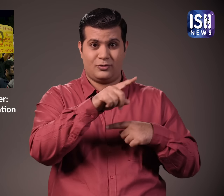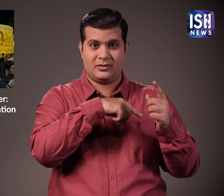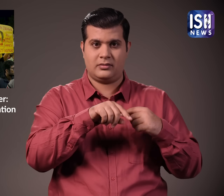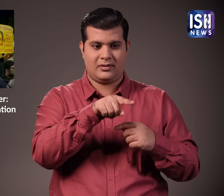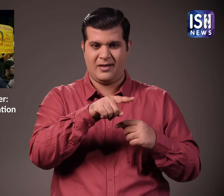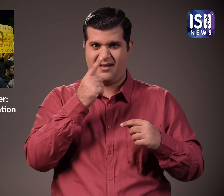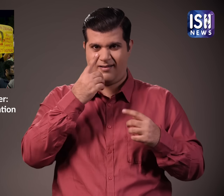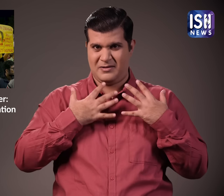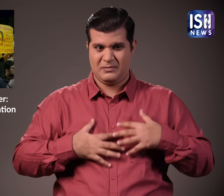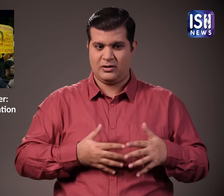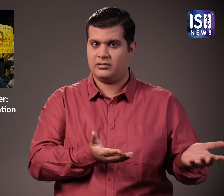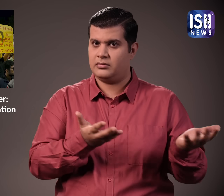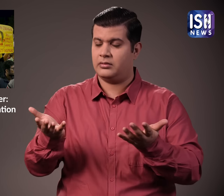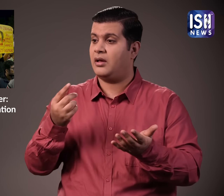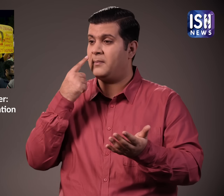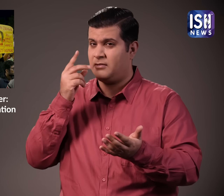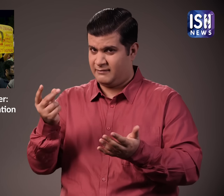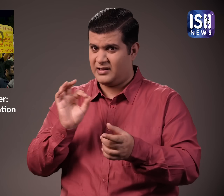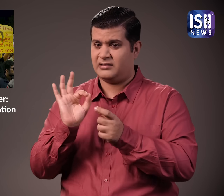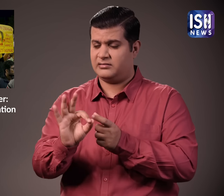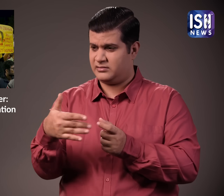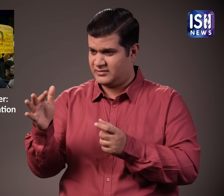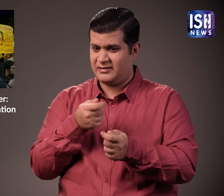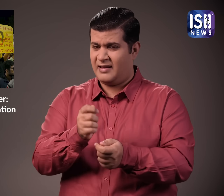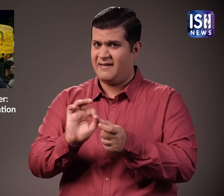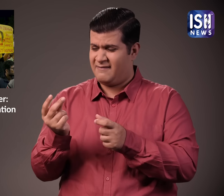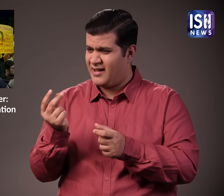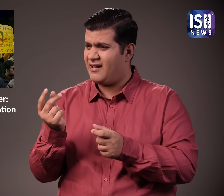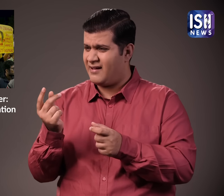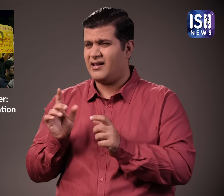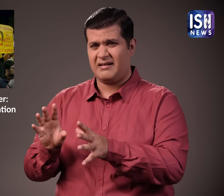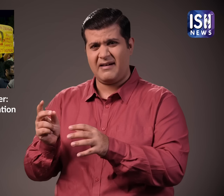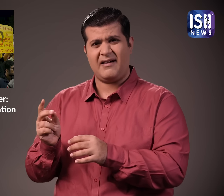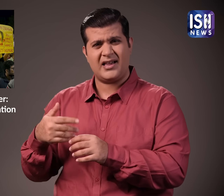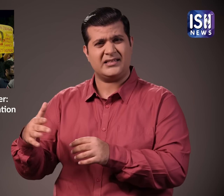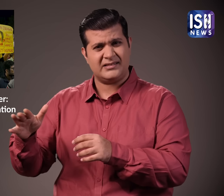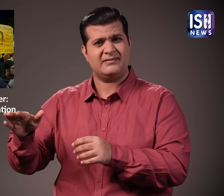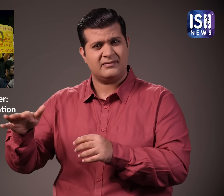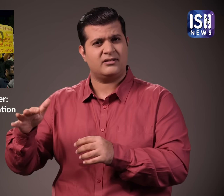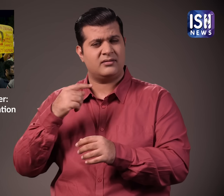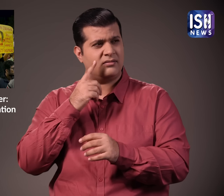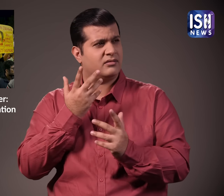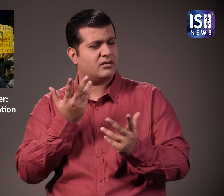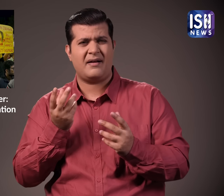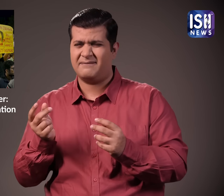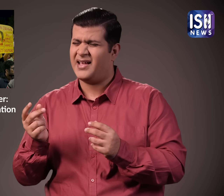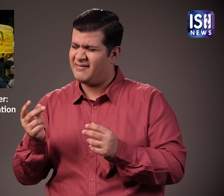and shockingly, the hospital forced the family to quickly do the cremation.